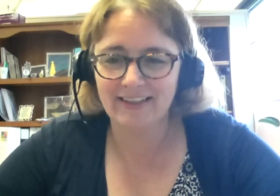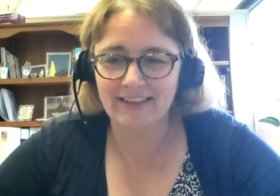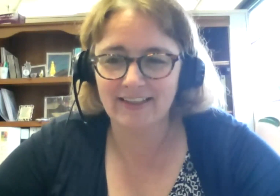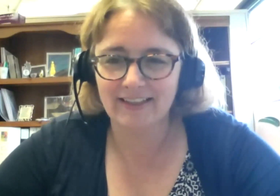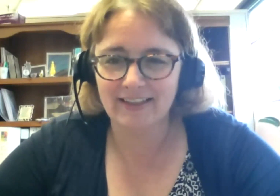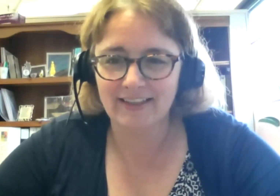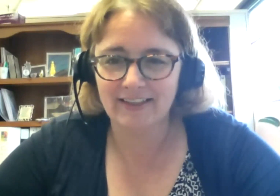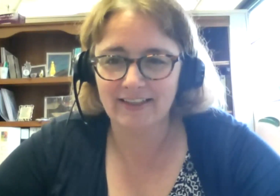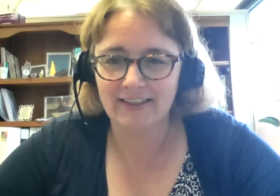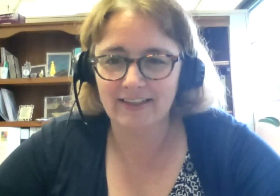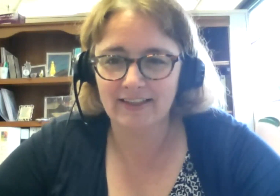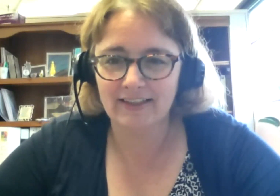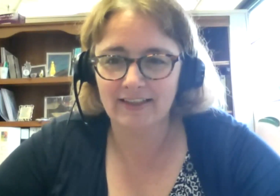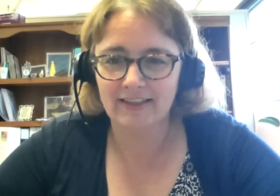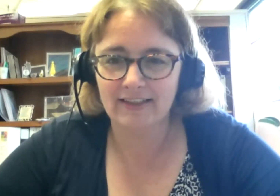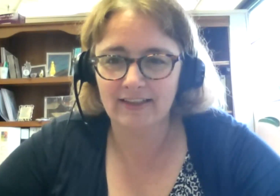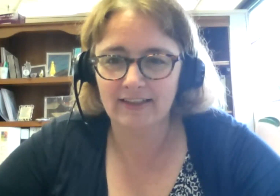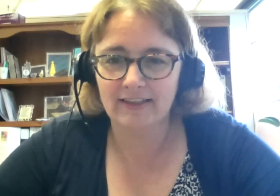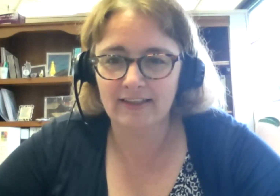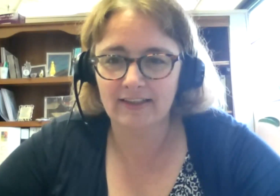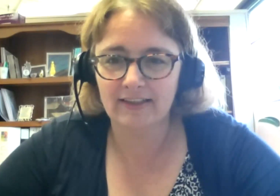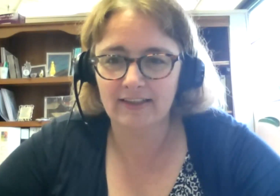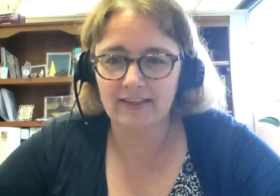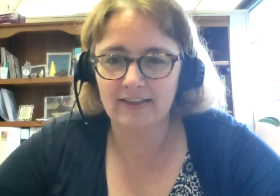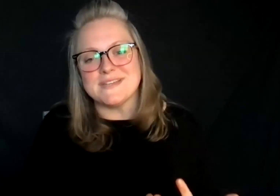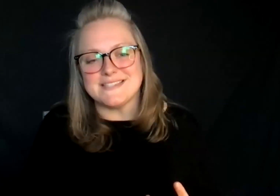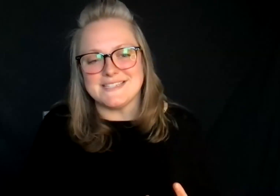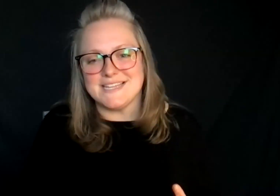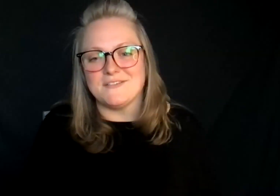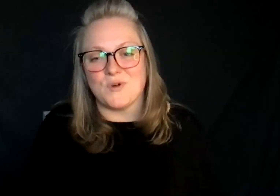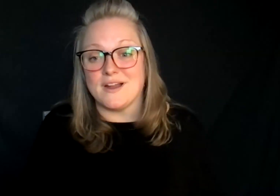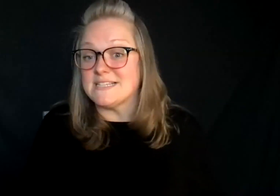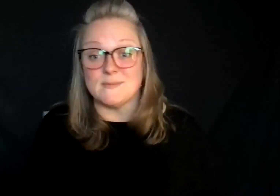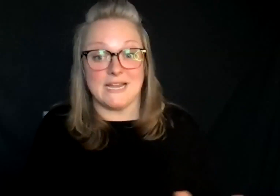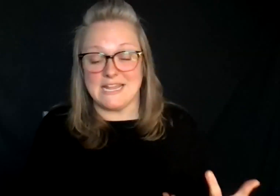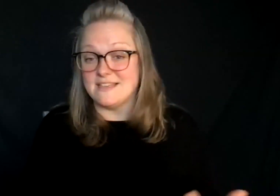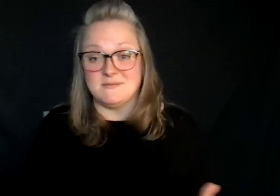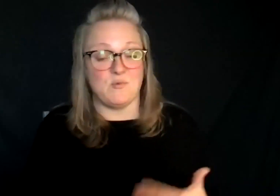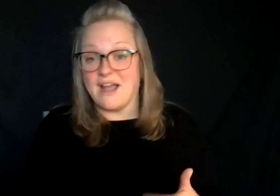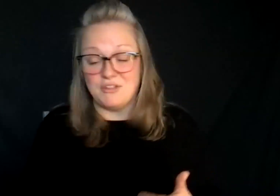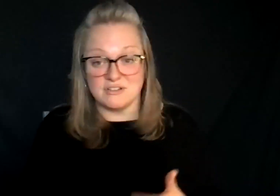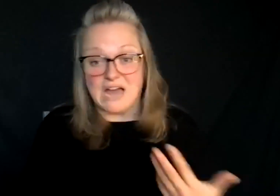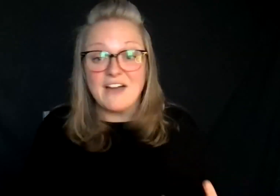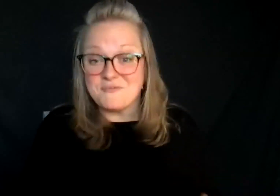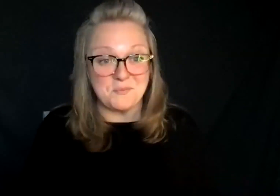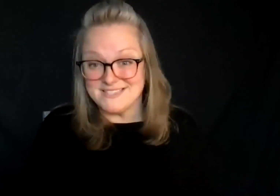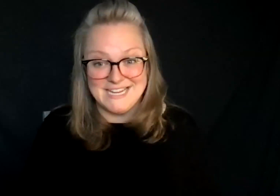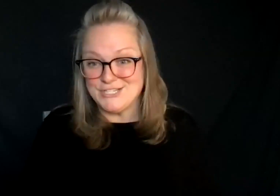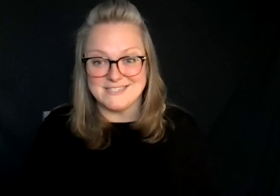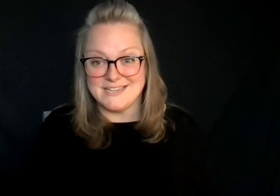RON, WHAT DO YOU HAVE TO SAY TODAY?